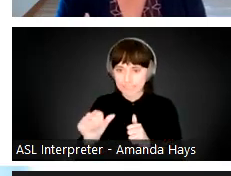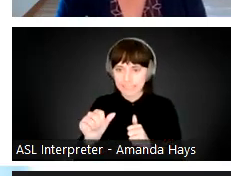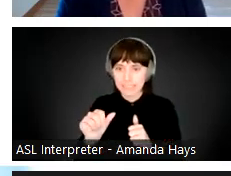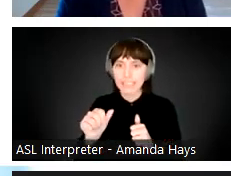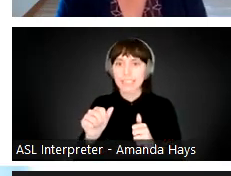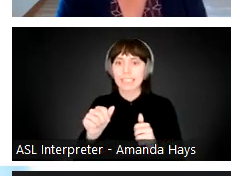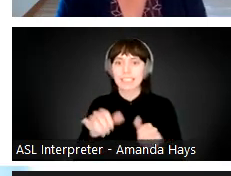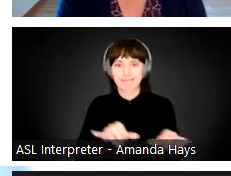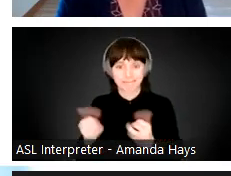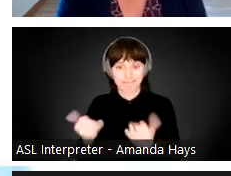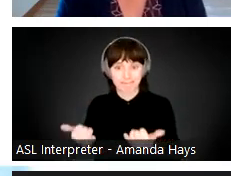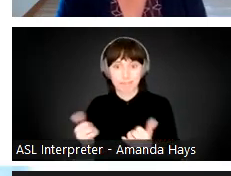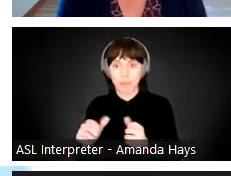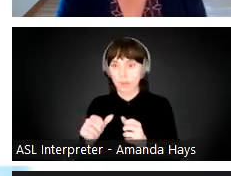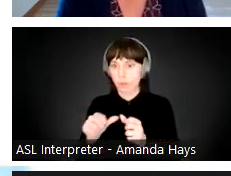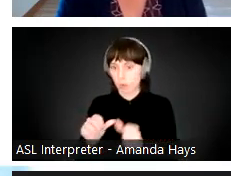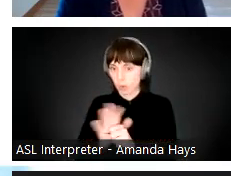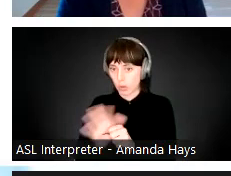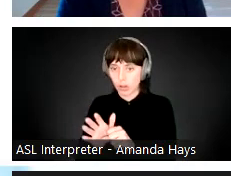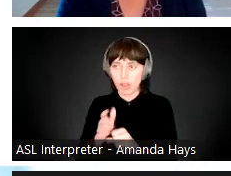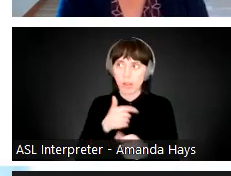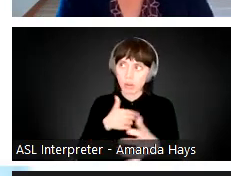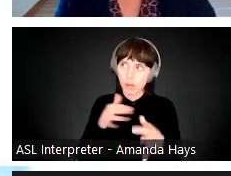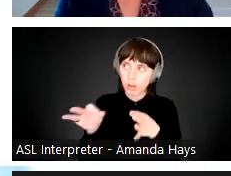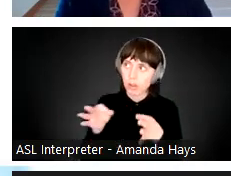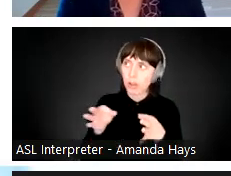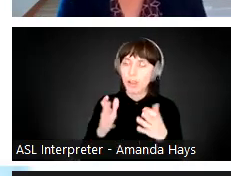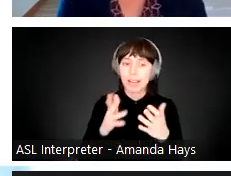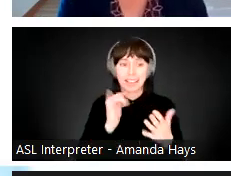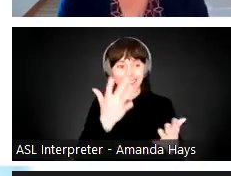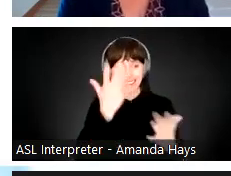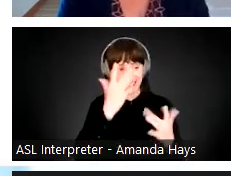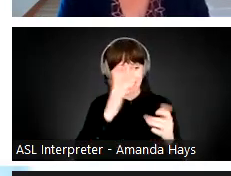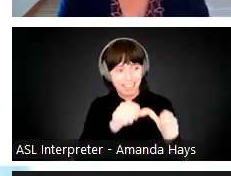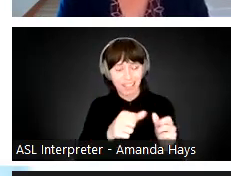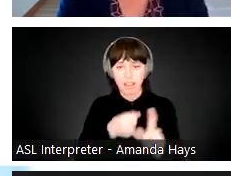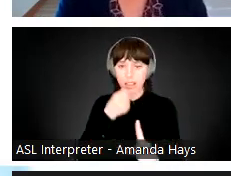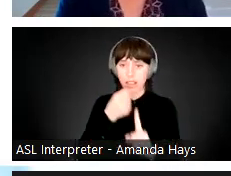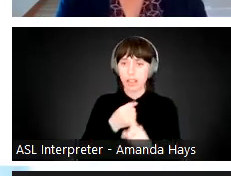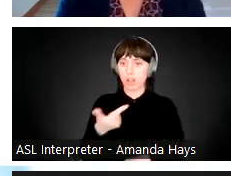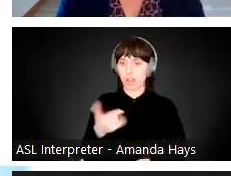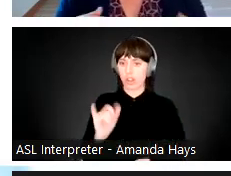there's wasting disease that impacted a lot of